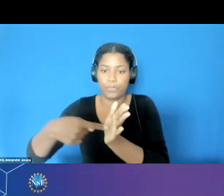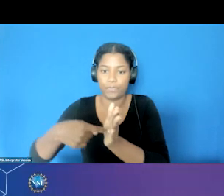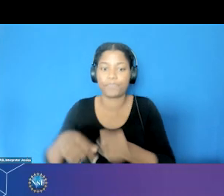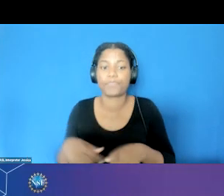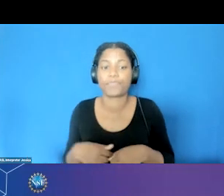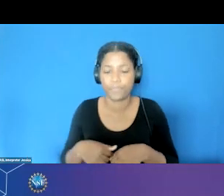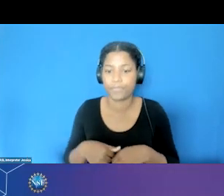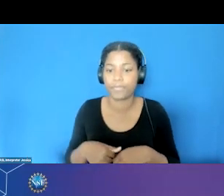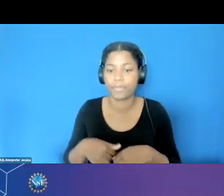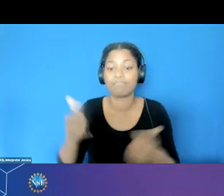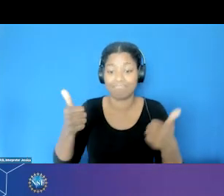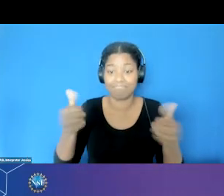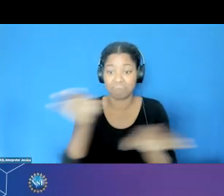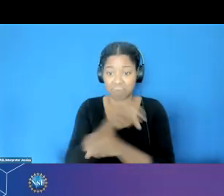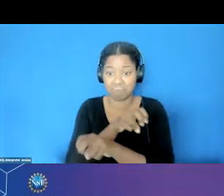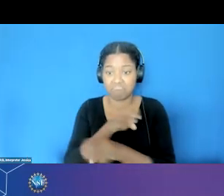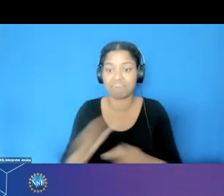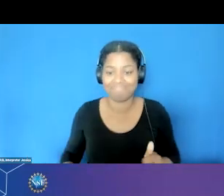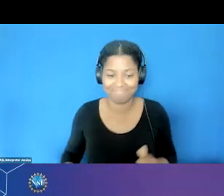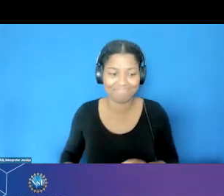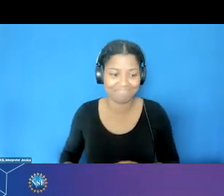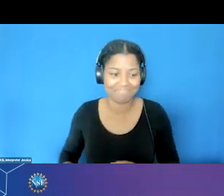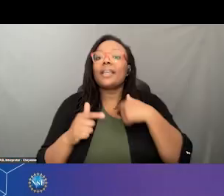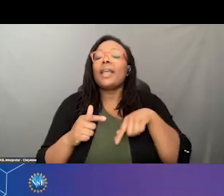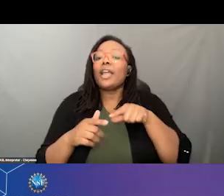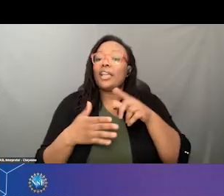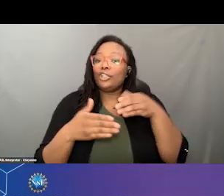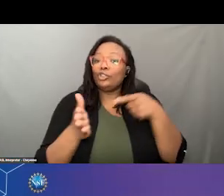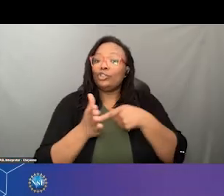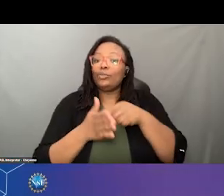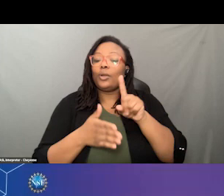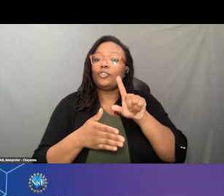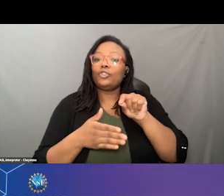The Final Project Reports are due within 120 days of the end date of the award.